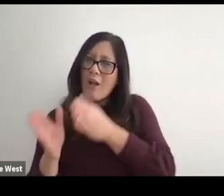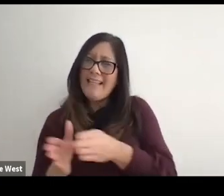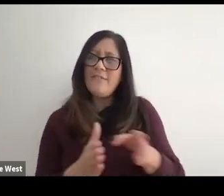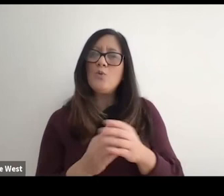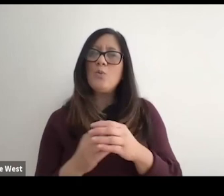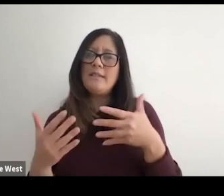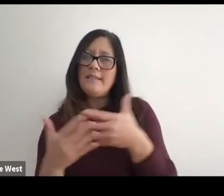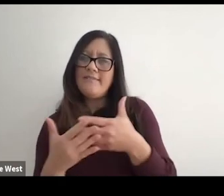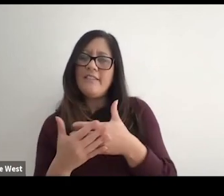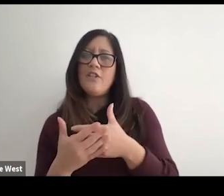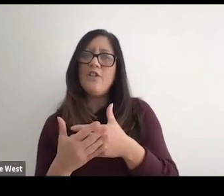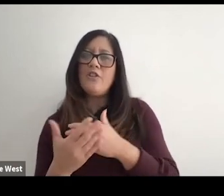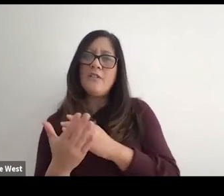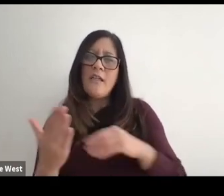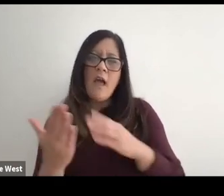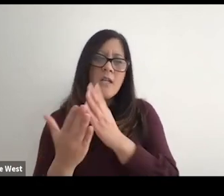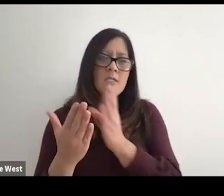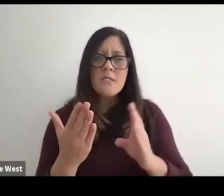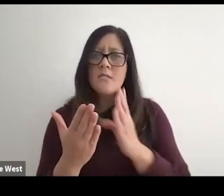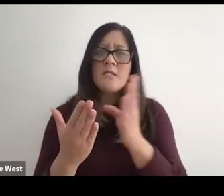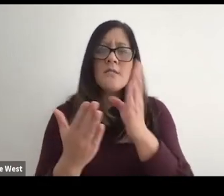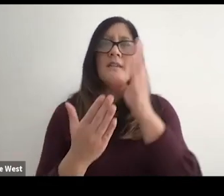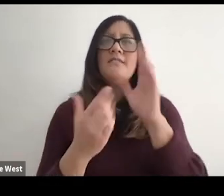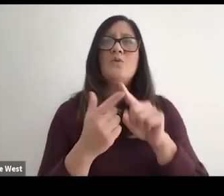in legacy and building that back. And if you just go to thiswebsite@amputatefear.com,